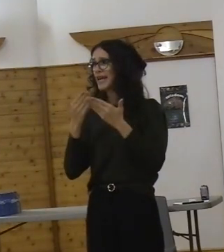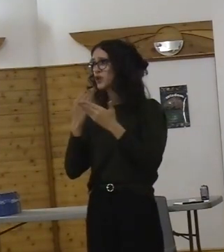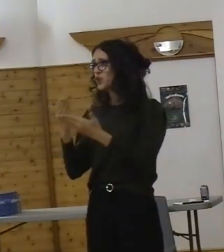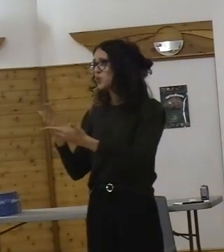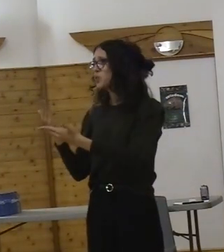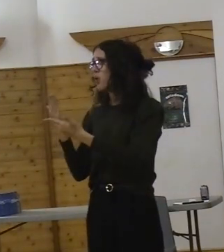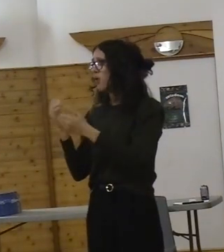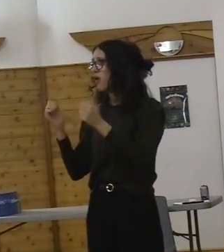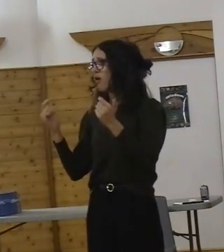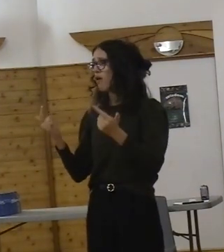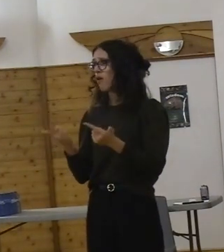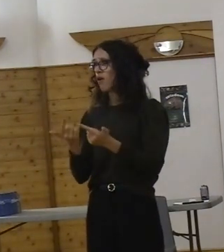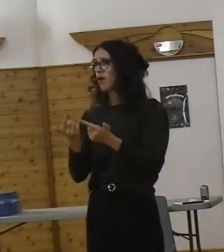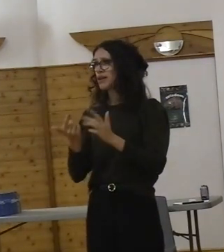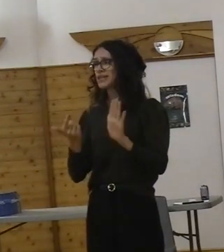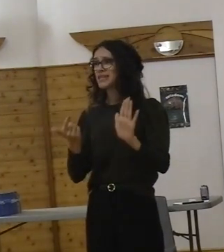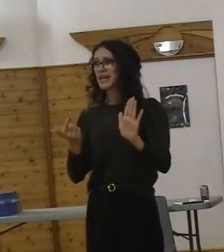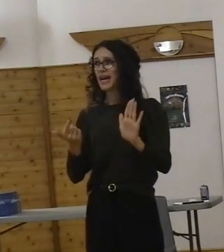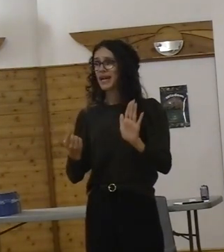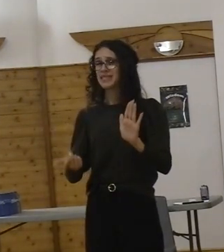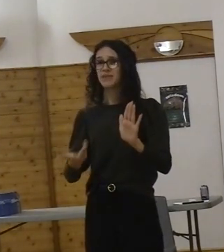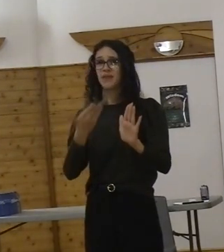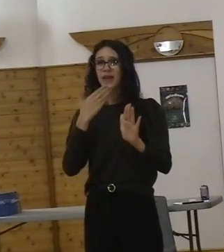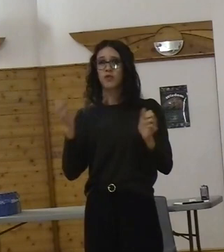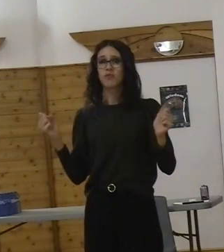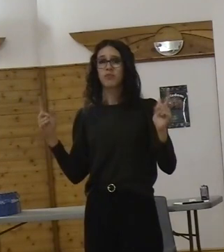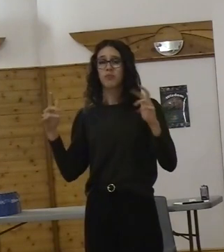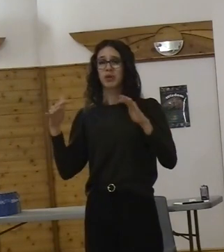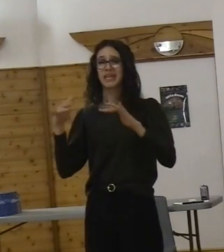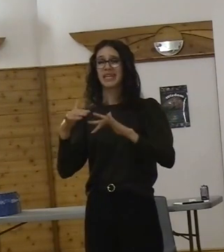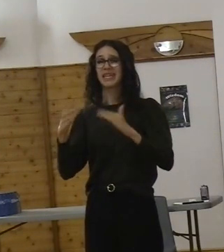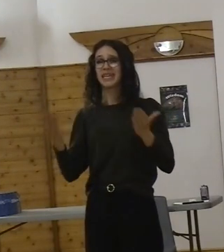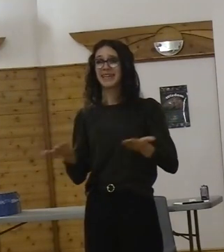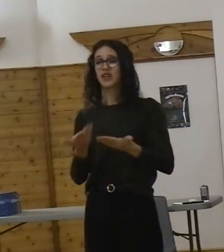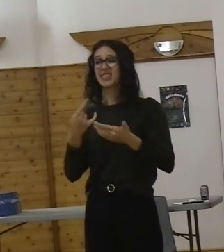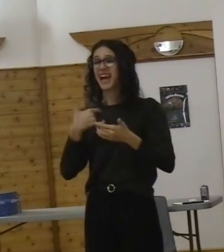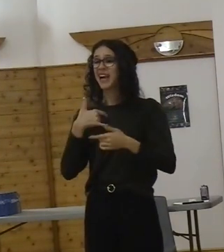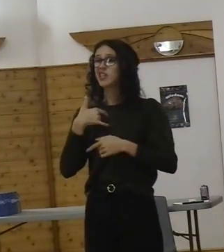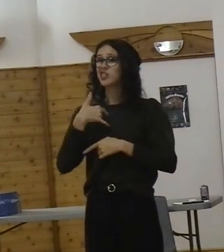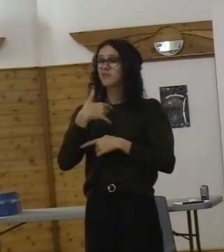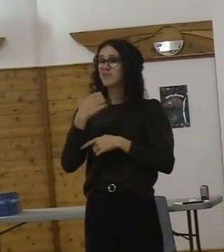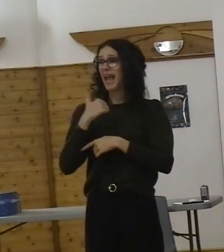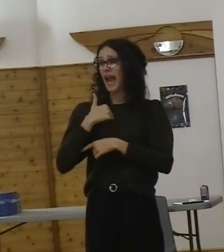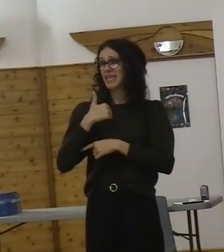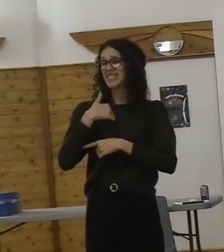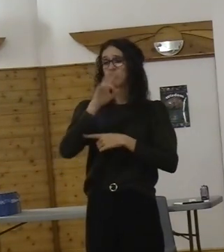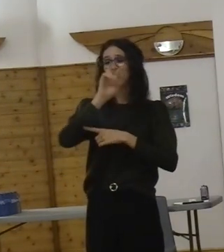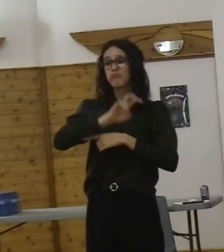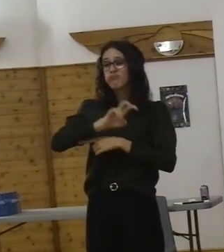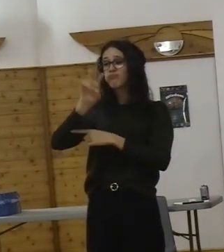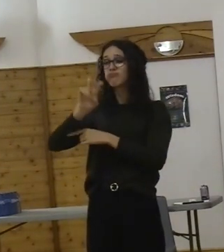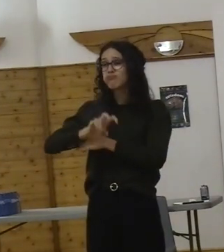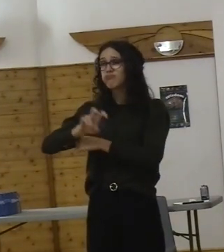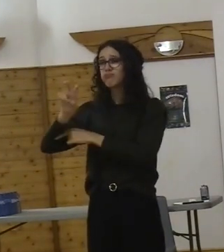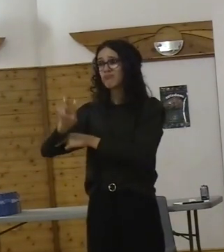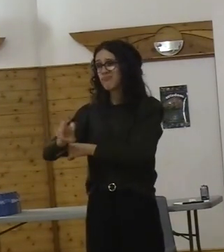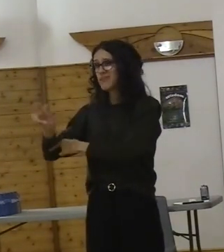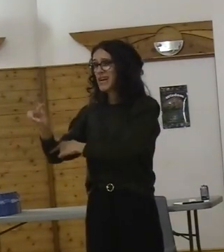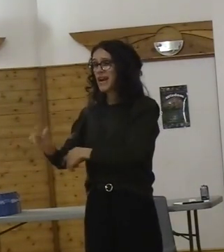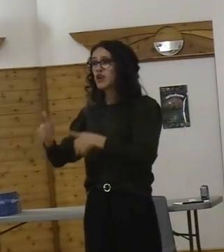I try to give awareness to the 221 calls for justice which are not implemented